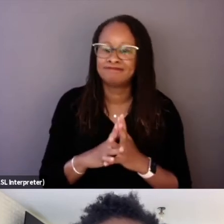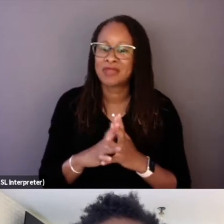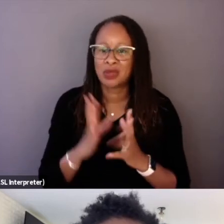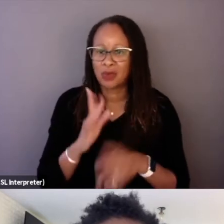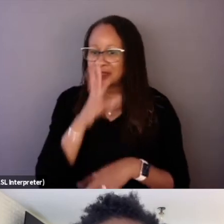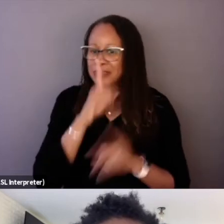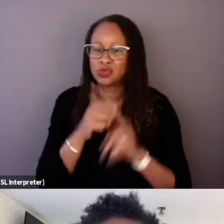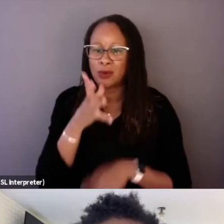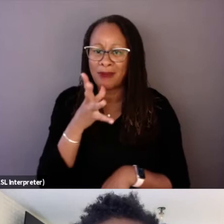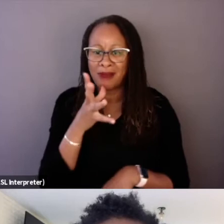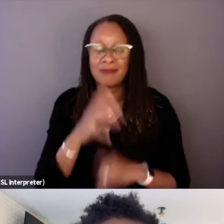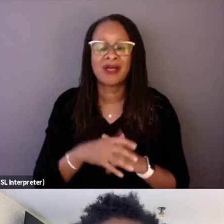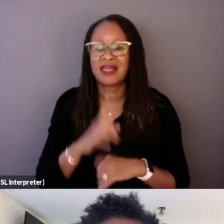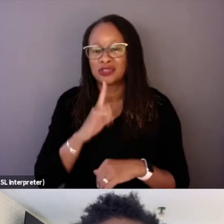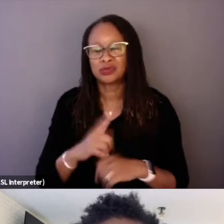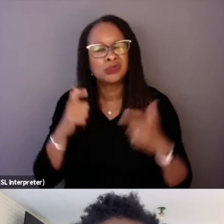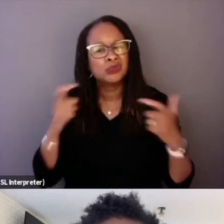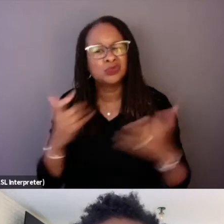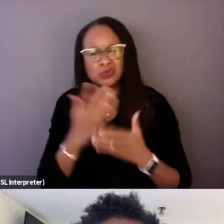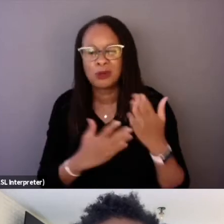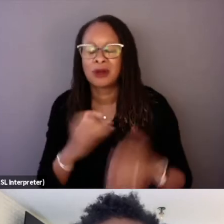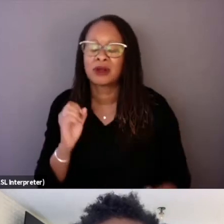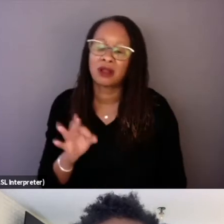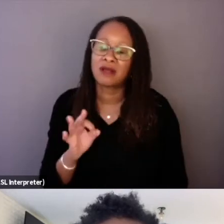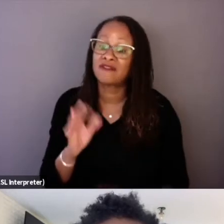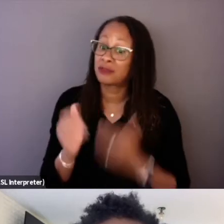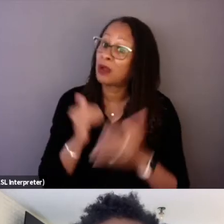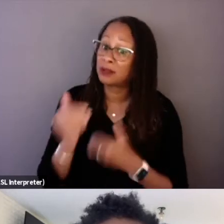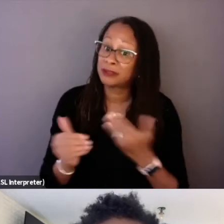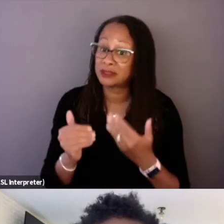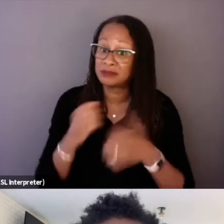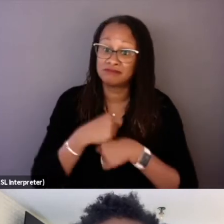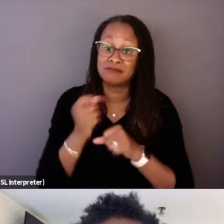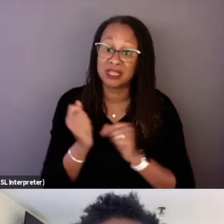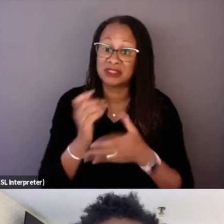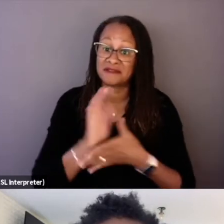So, yeah, that was a huge part of the process of making this film was really, you know,